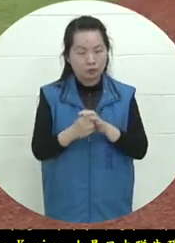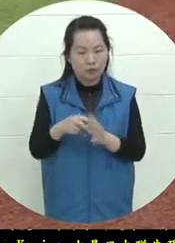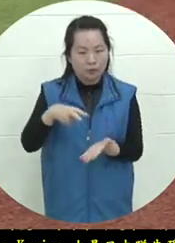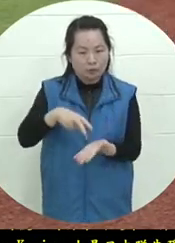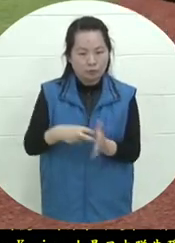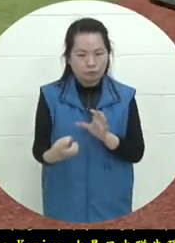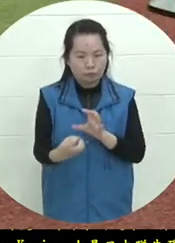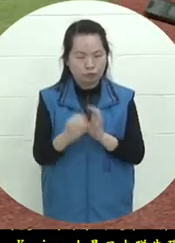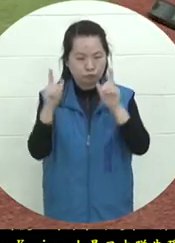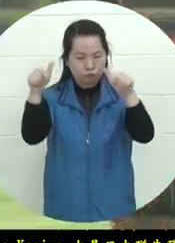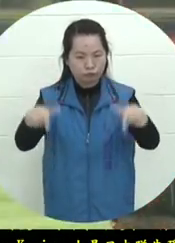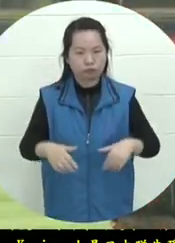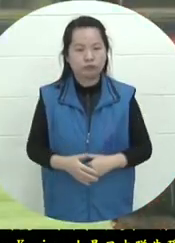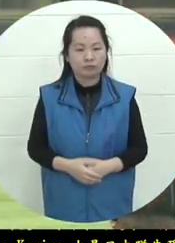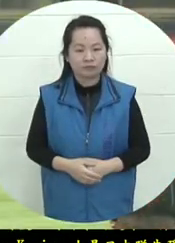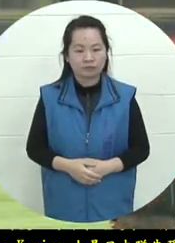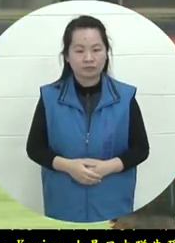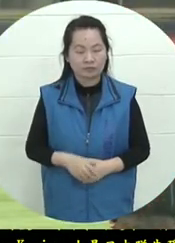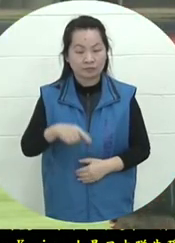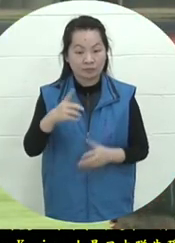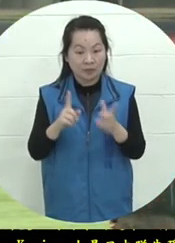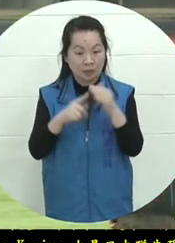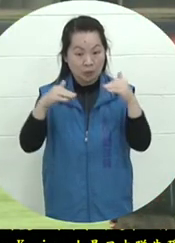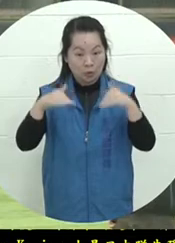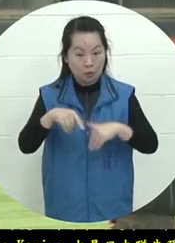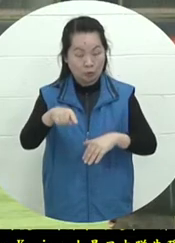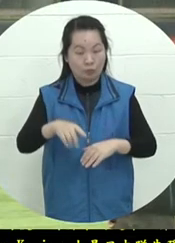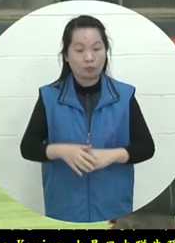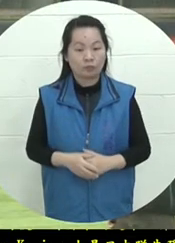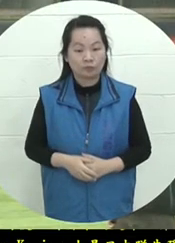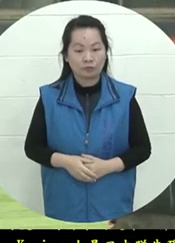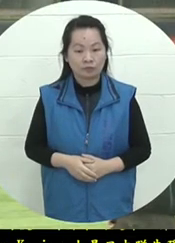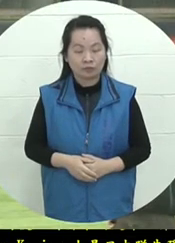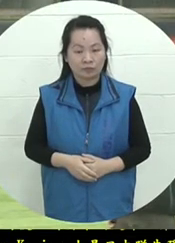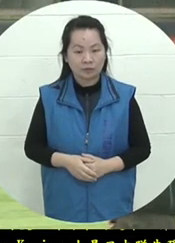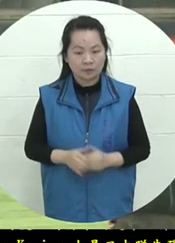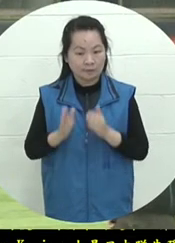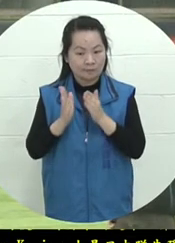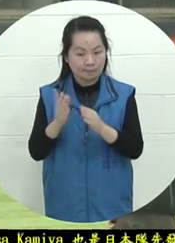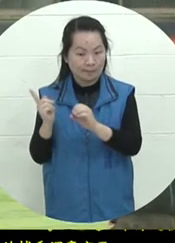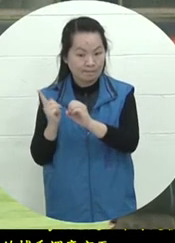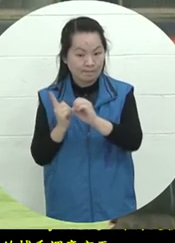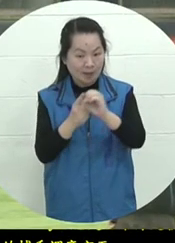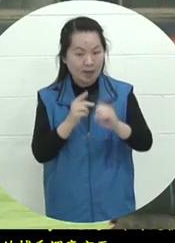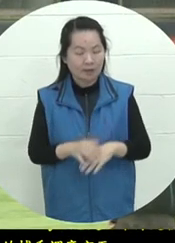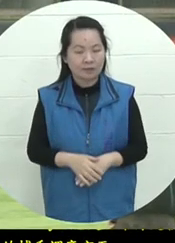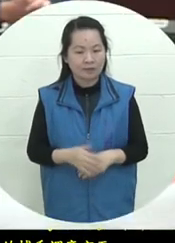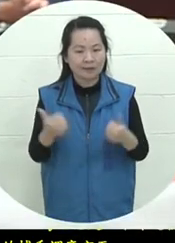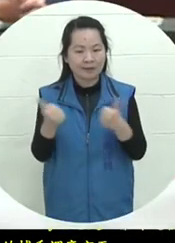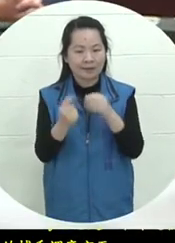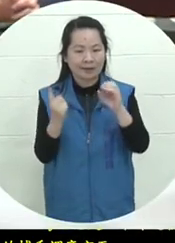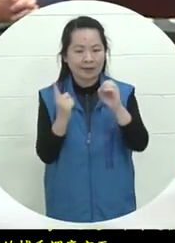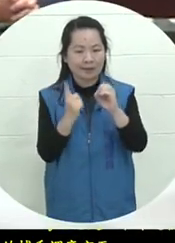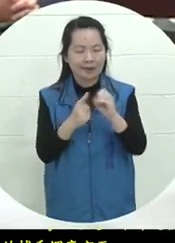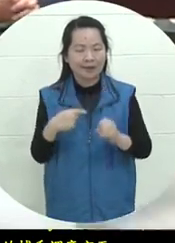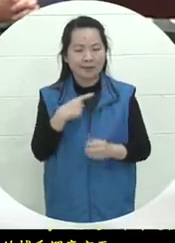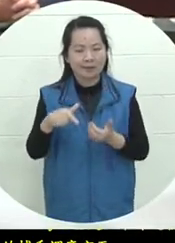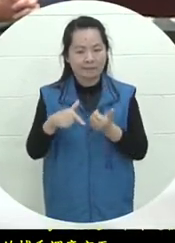Shibuyaichi played yesterday as a designated hitter to replace the substitute.